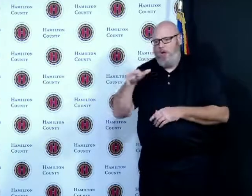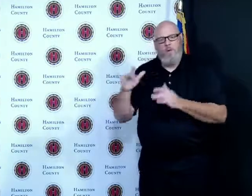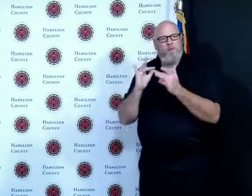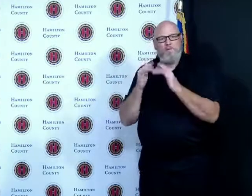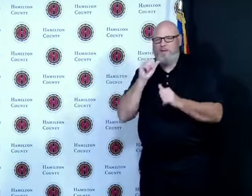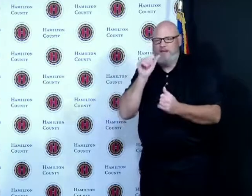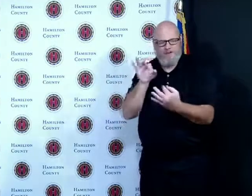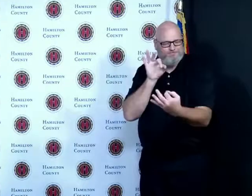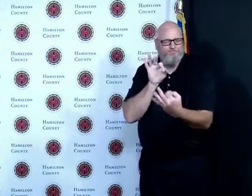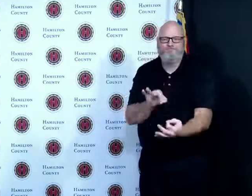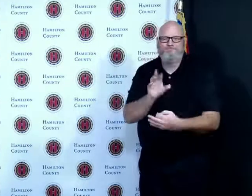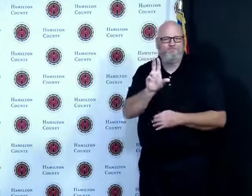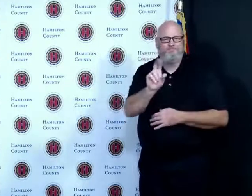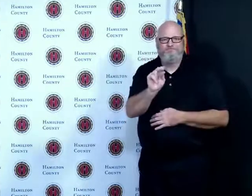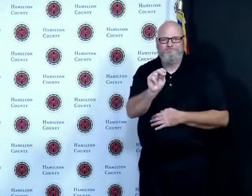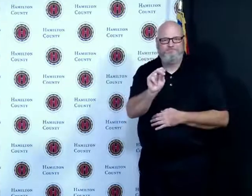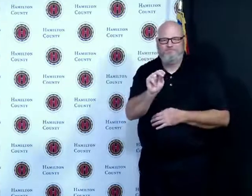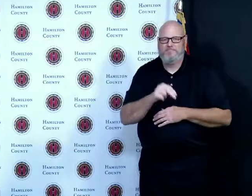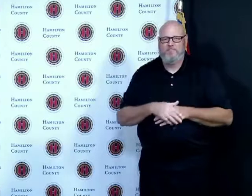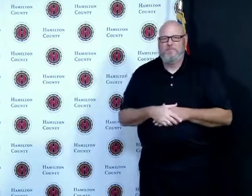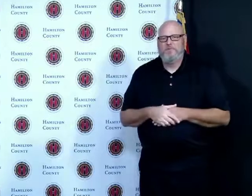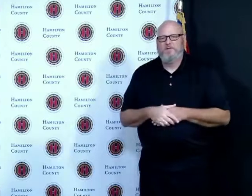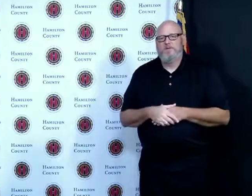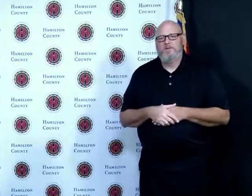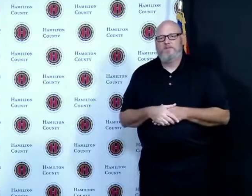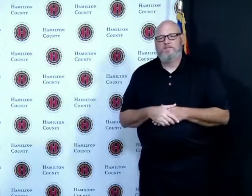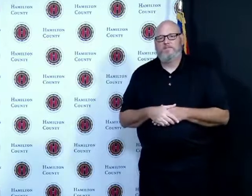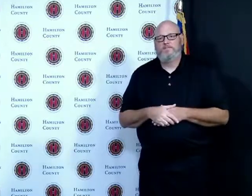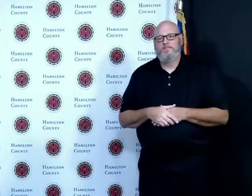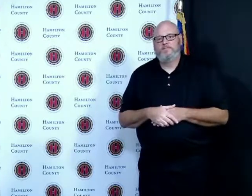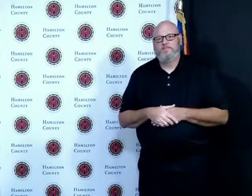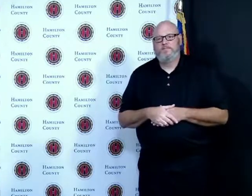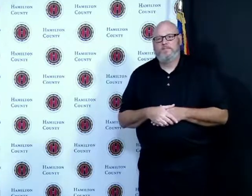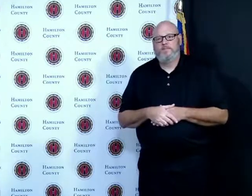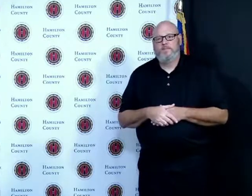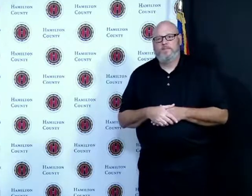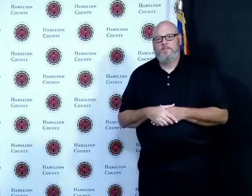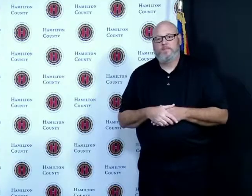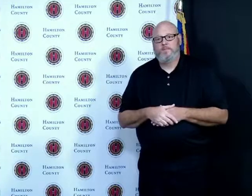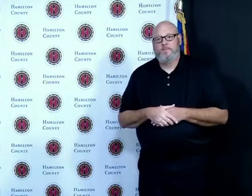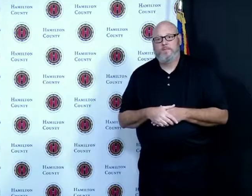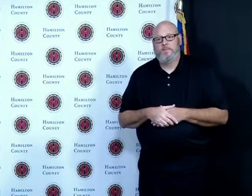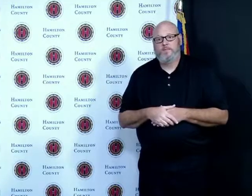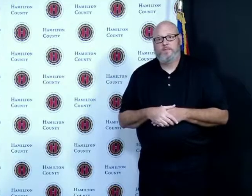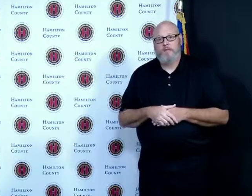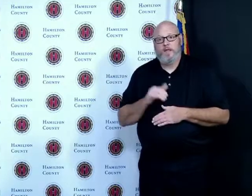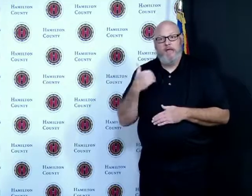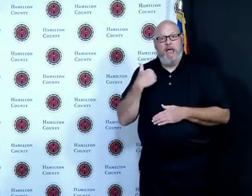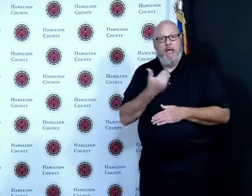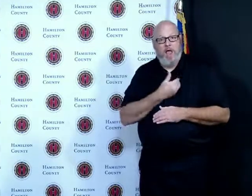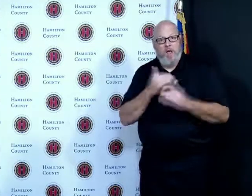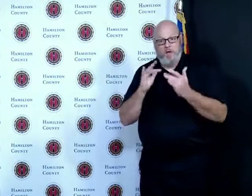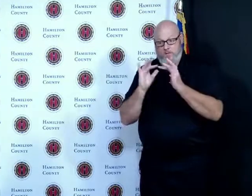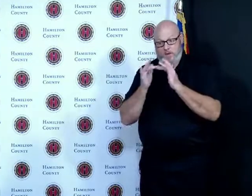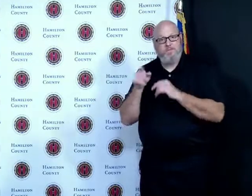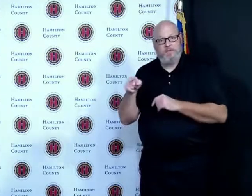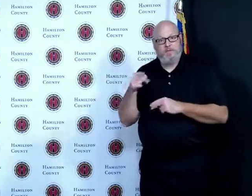information and try to navigate how to get signed up that site is TestandProtectCincy.com